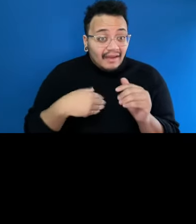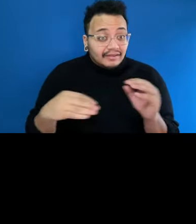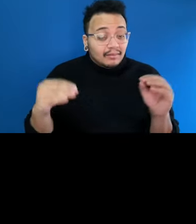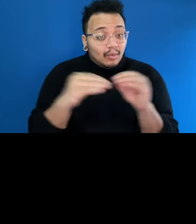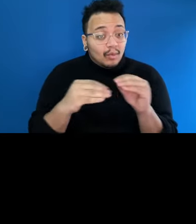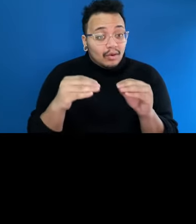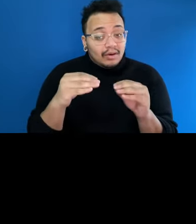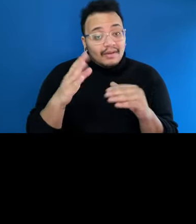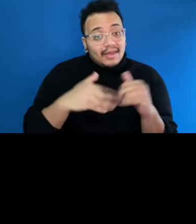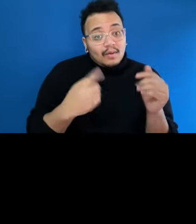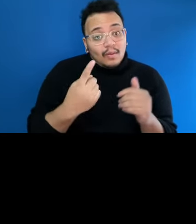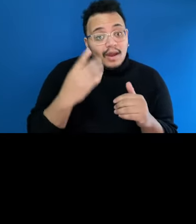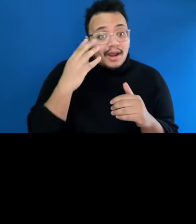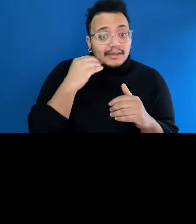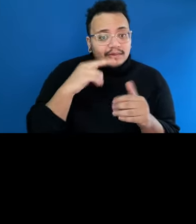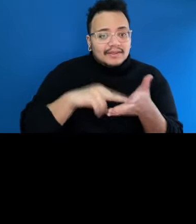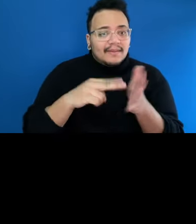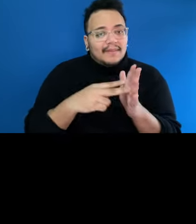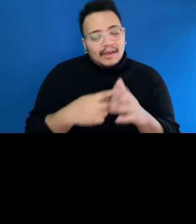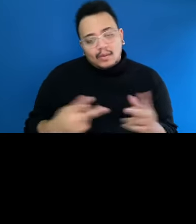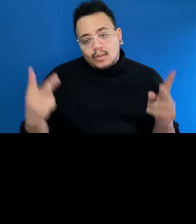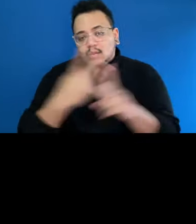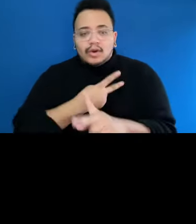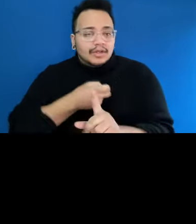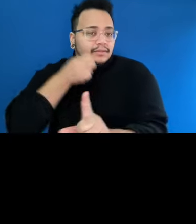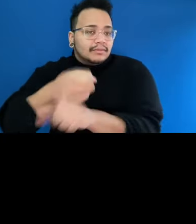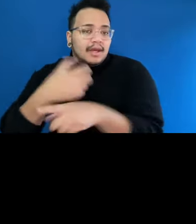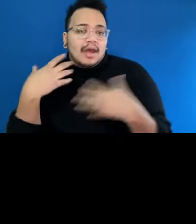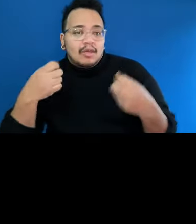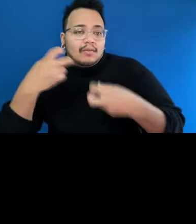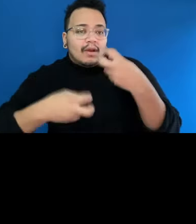these sorts of health problems as an adult. Next please.